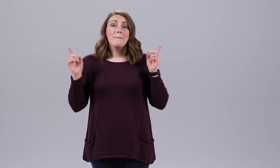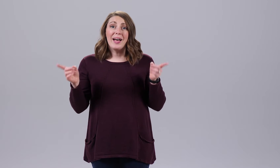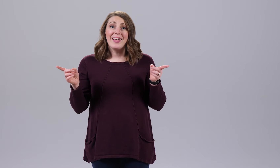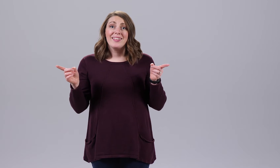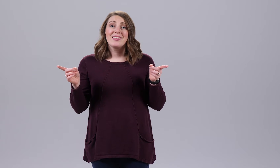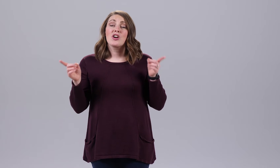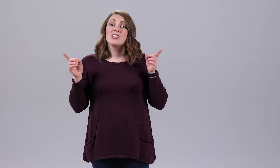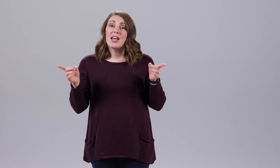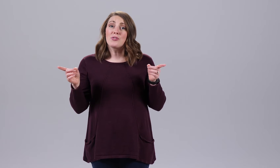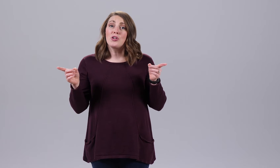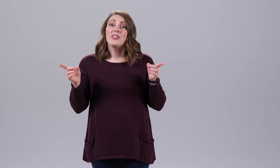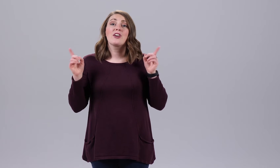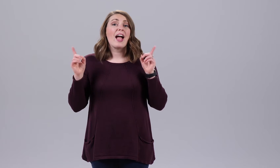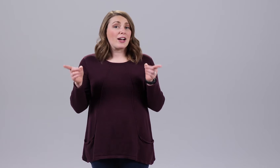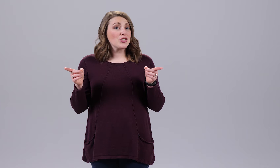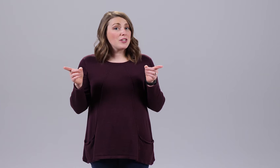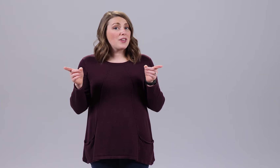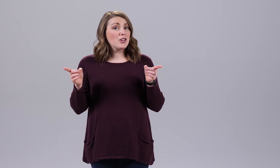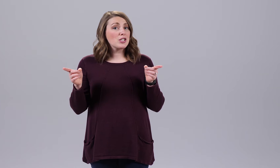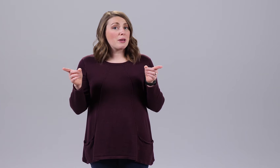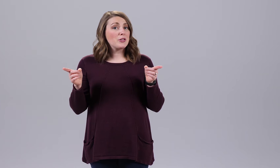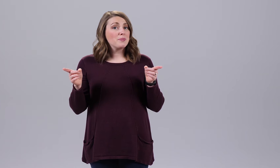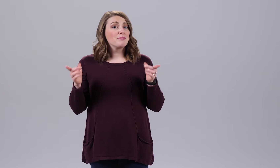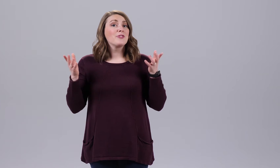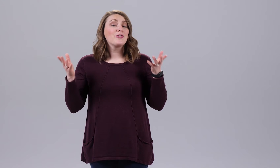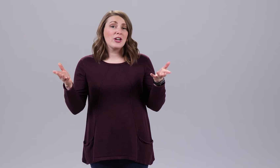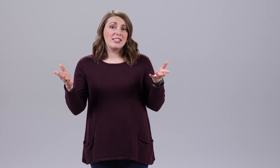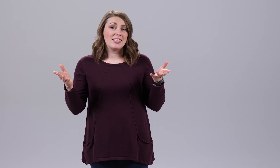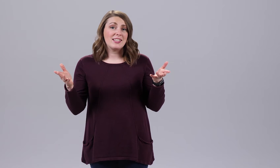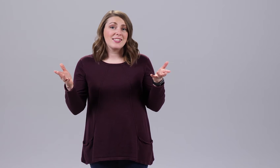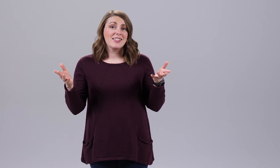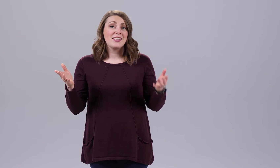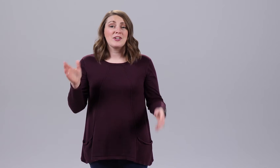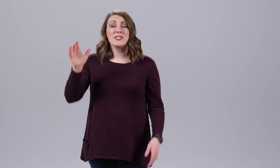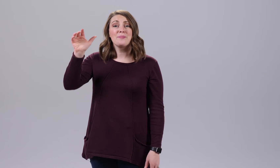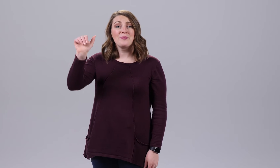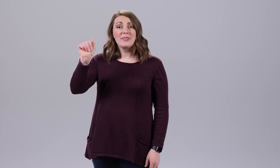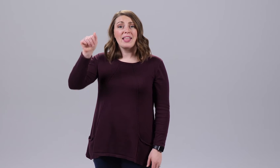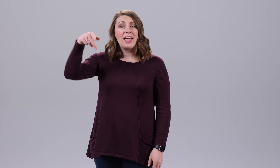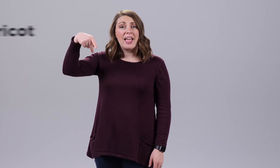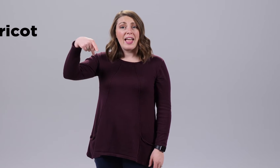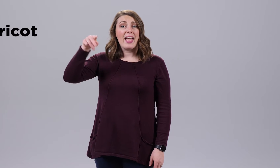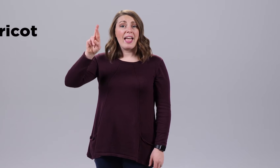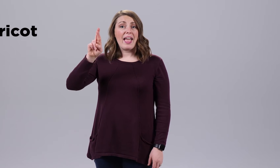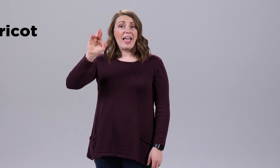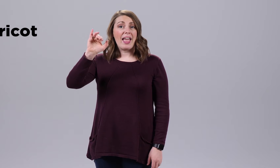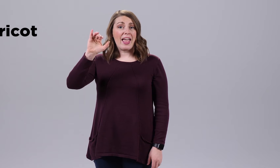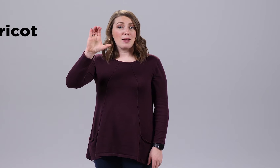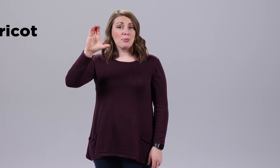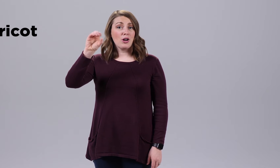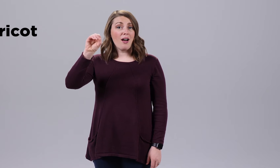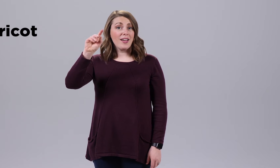but there are several that are actually fingerspelled. For instance there's APRICOT